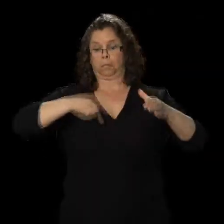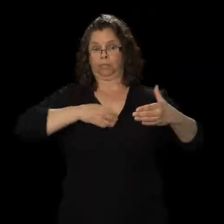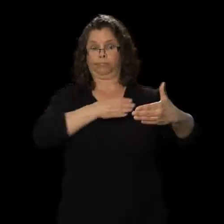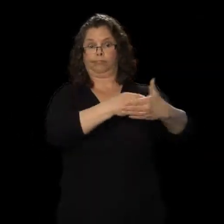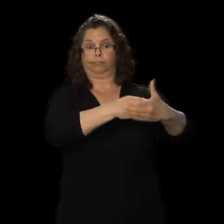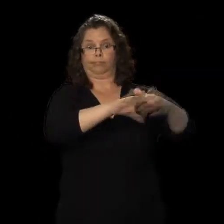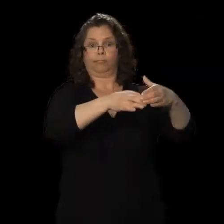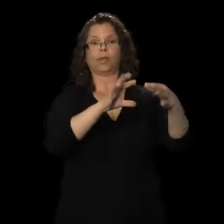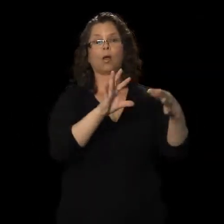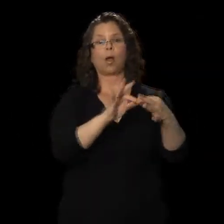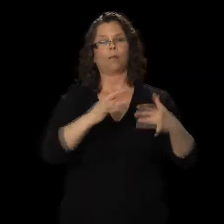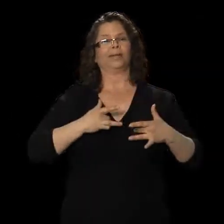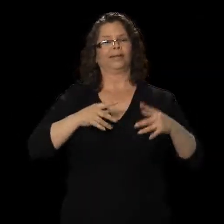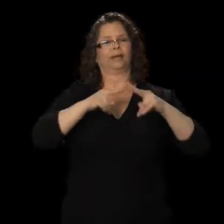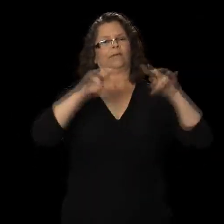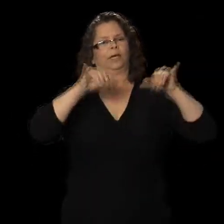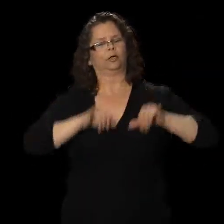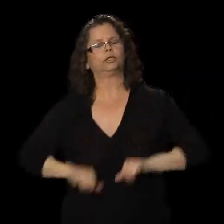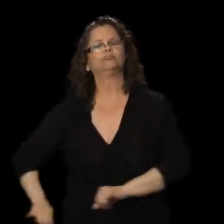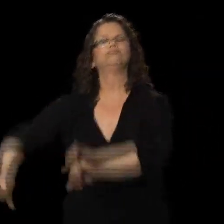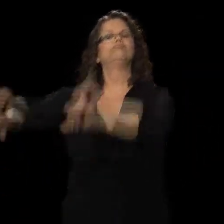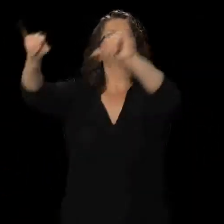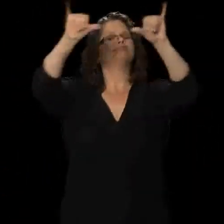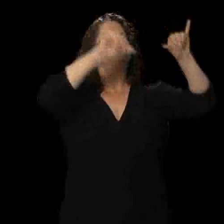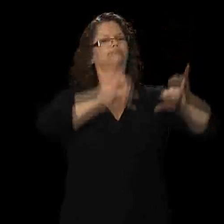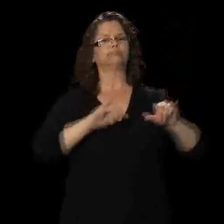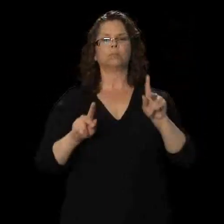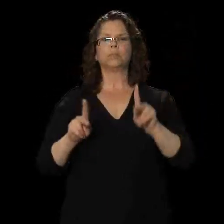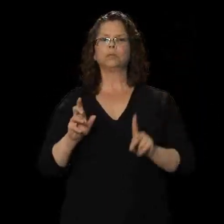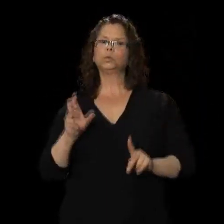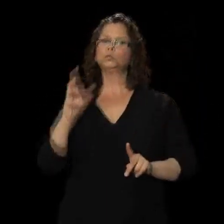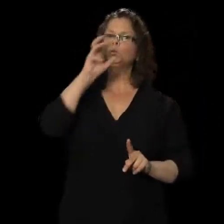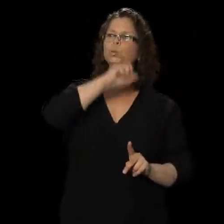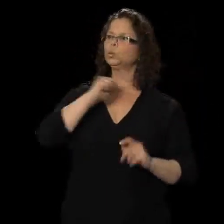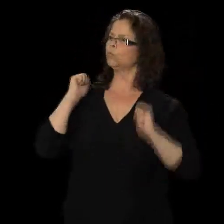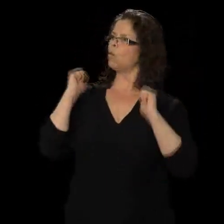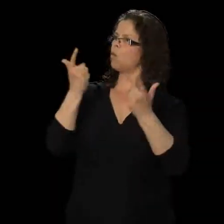and people assume that everyone there is heterosexual.